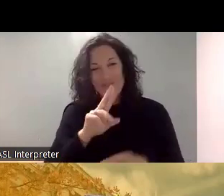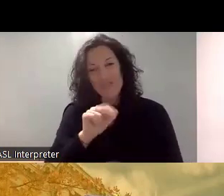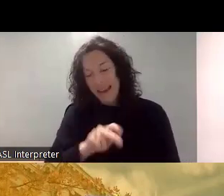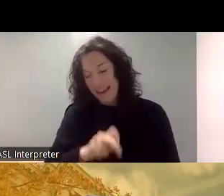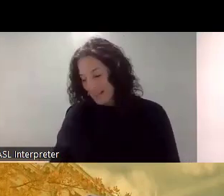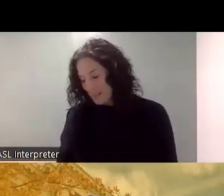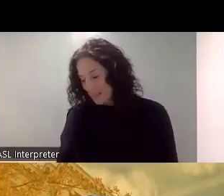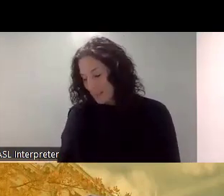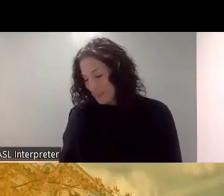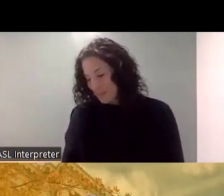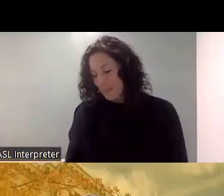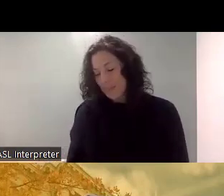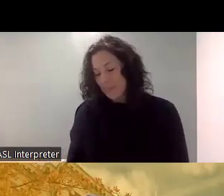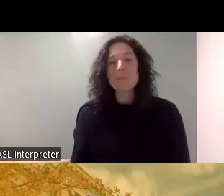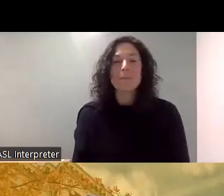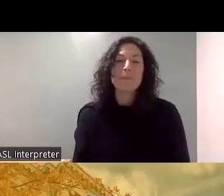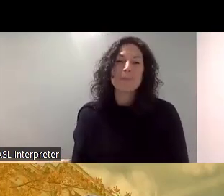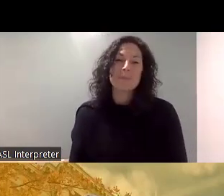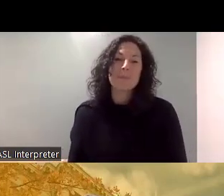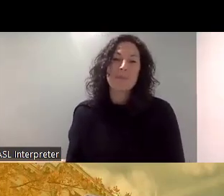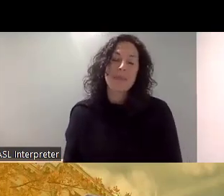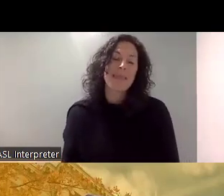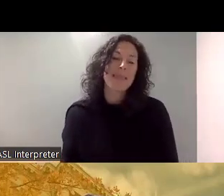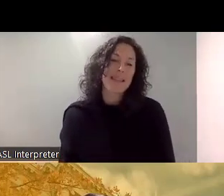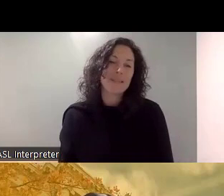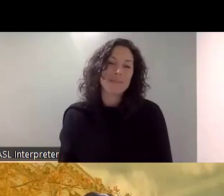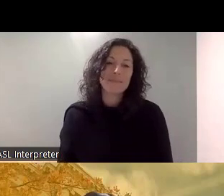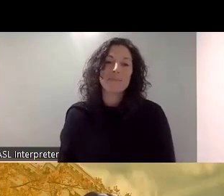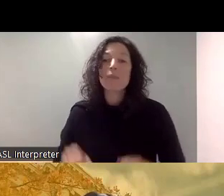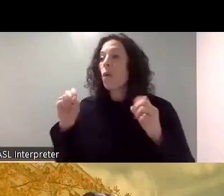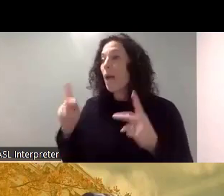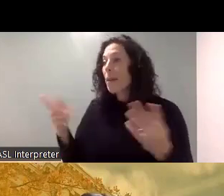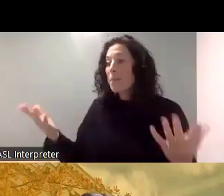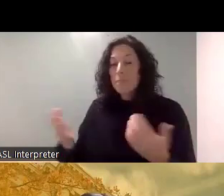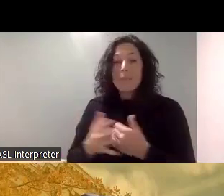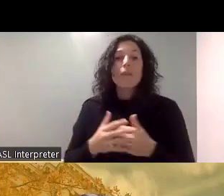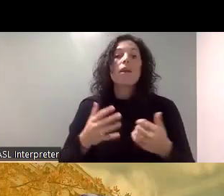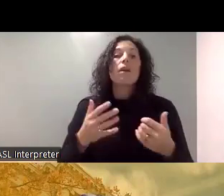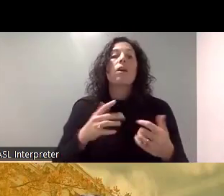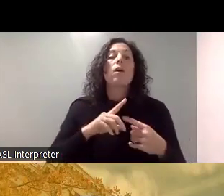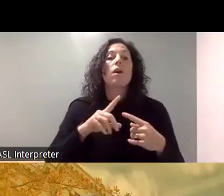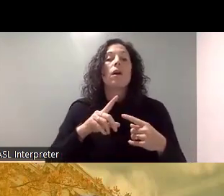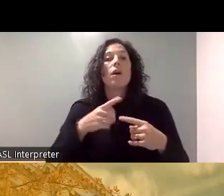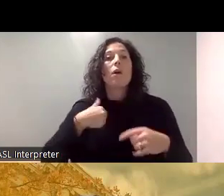Pamela Webb: Thanks, Kim. All right. So when we were talking as a group today,